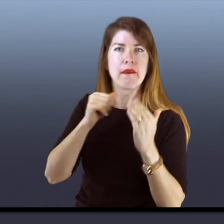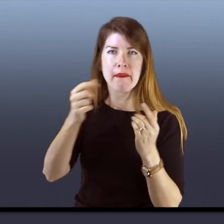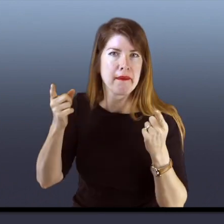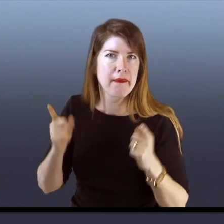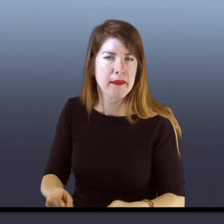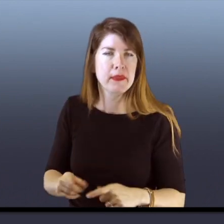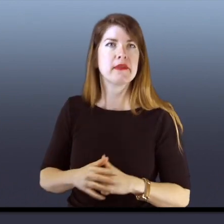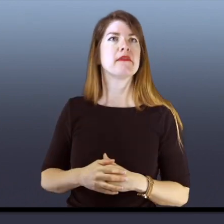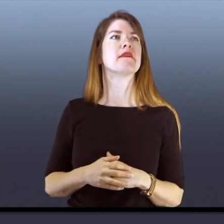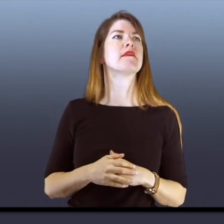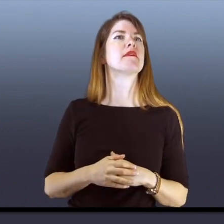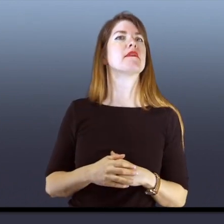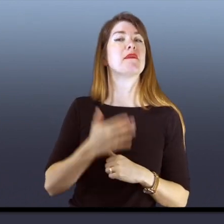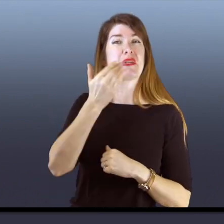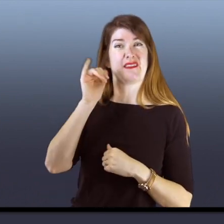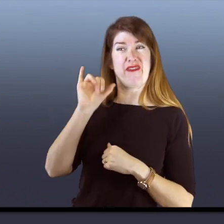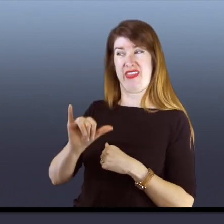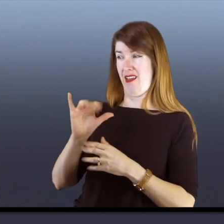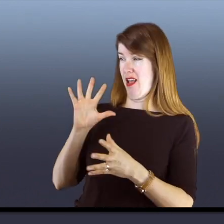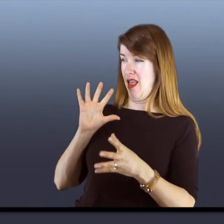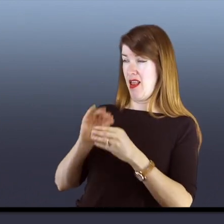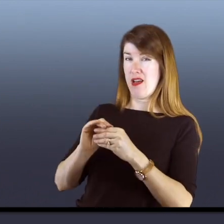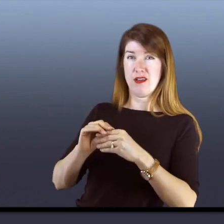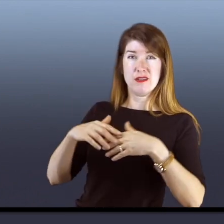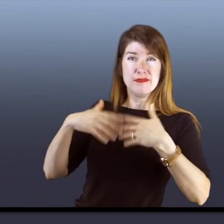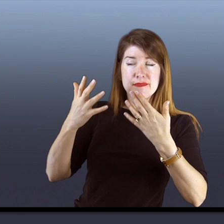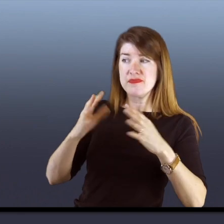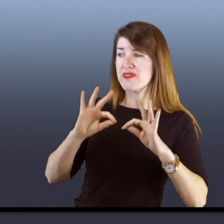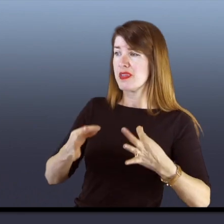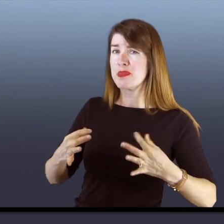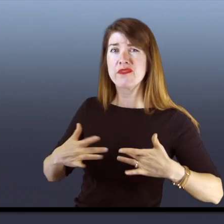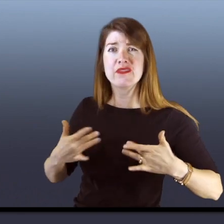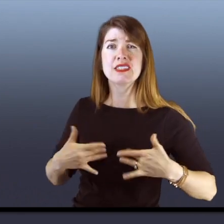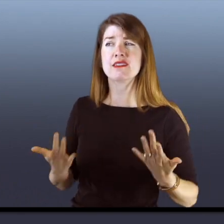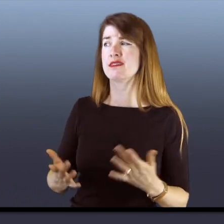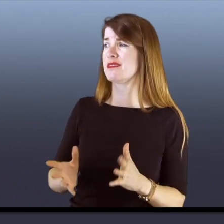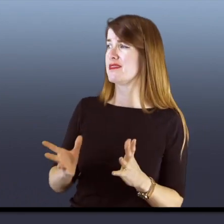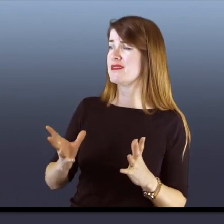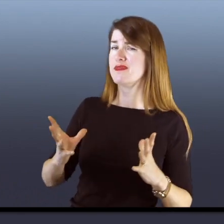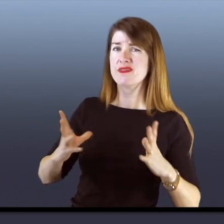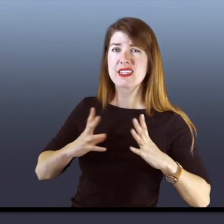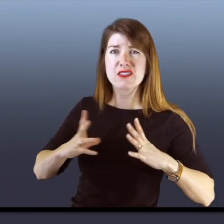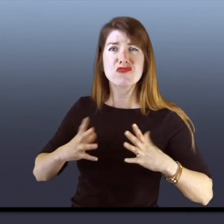And so even just family events, family vacations, special family dinners